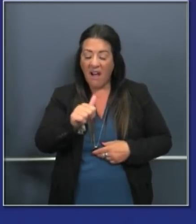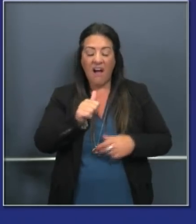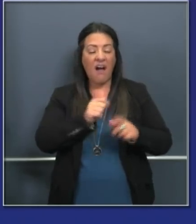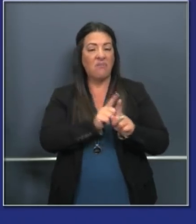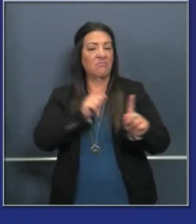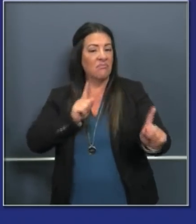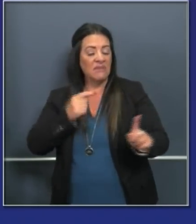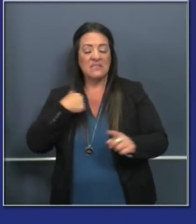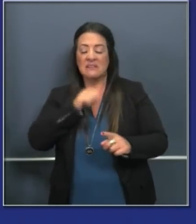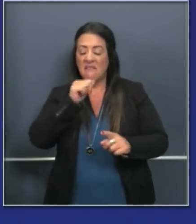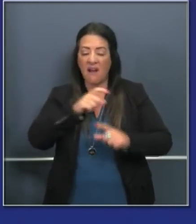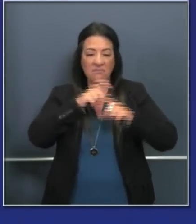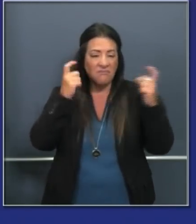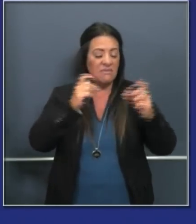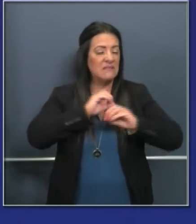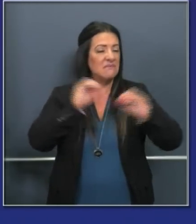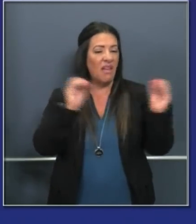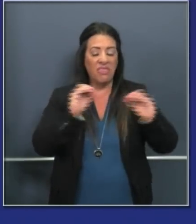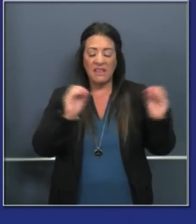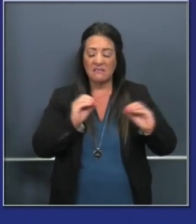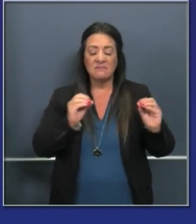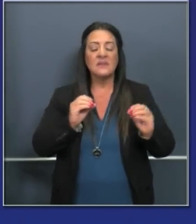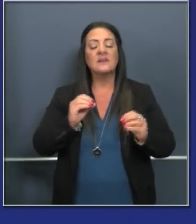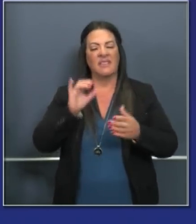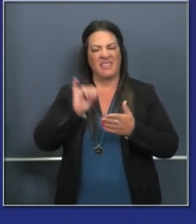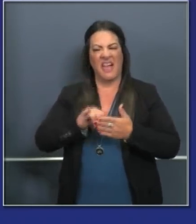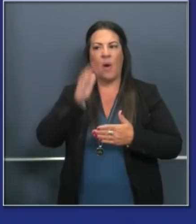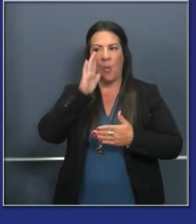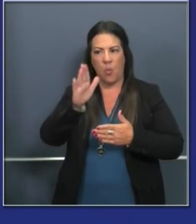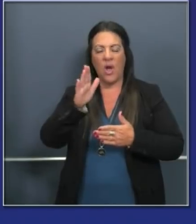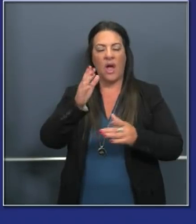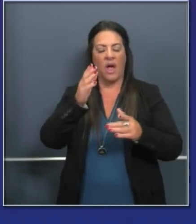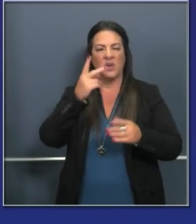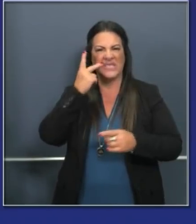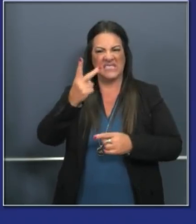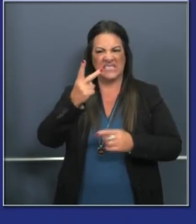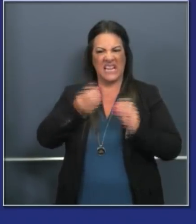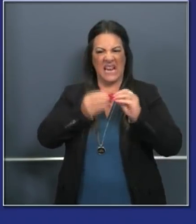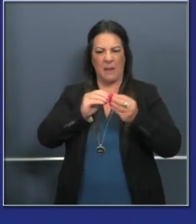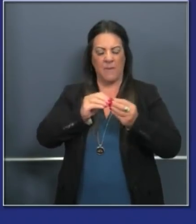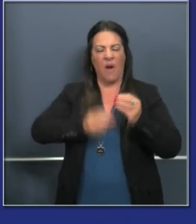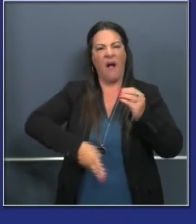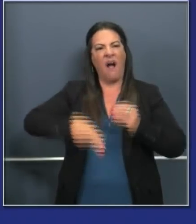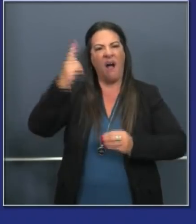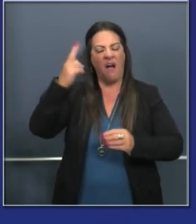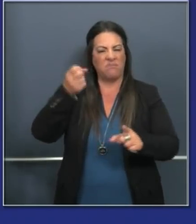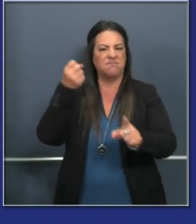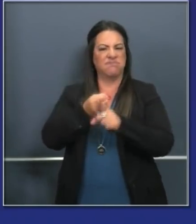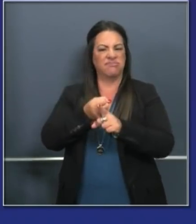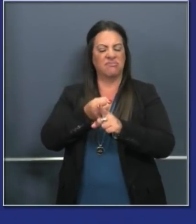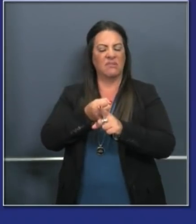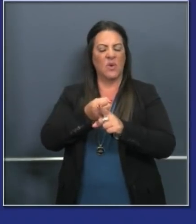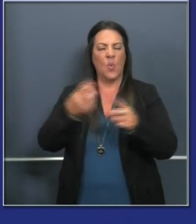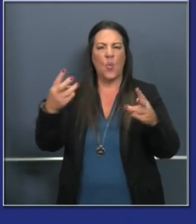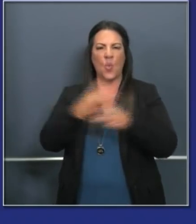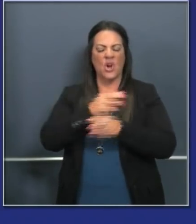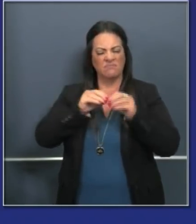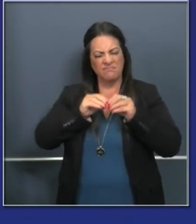NO INTERVENTION MEANING YOU JUST WALL ROLE ROLLED OUT OF BED WE ALL JUST WENT ALONG WITH WHATEVER WAS THROWN AT US